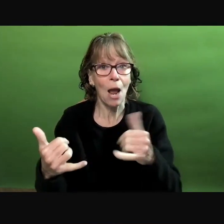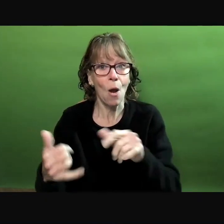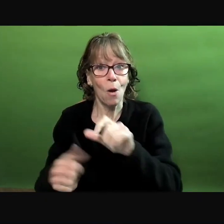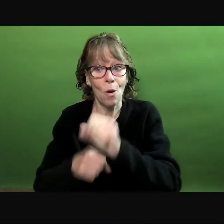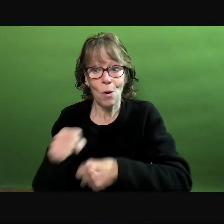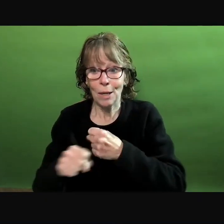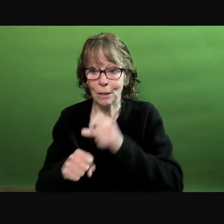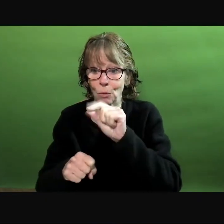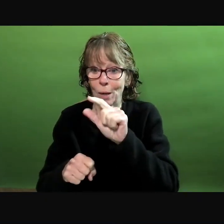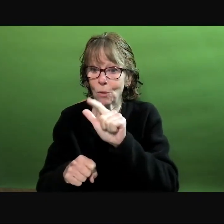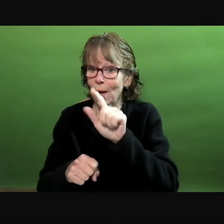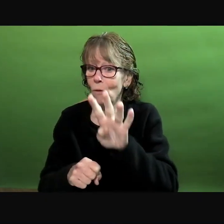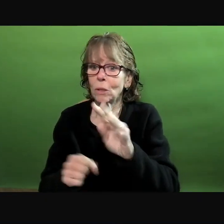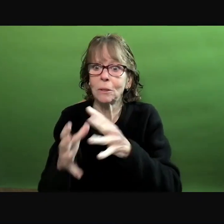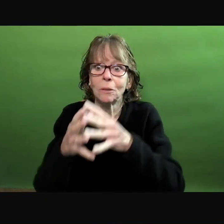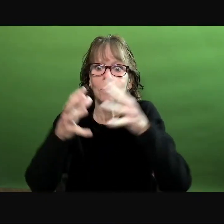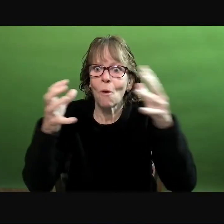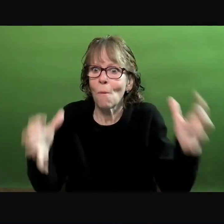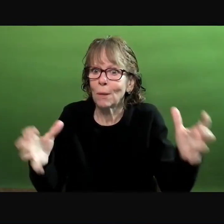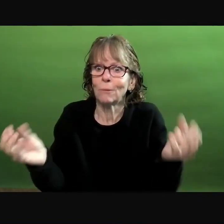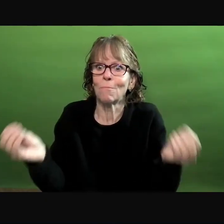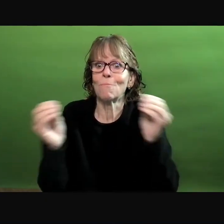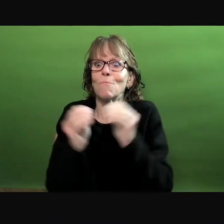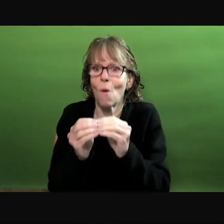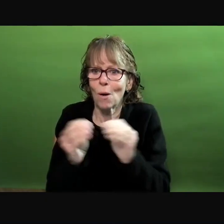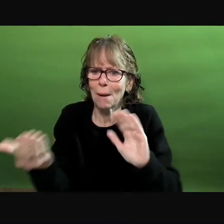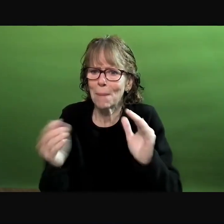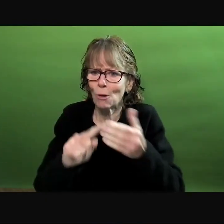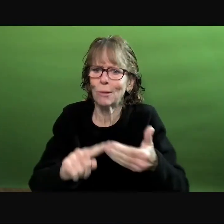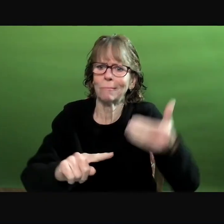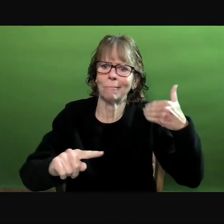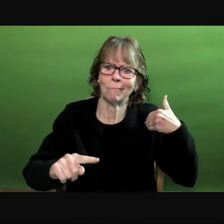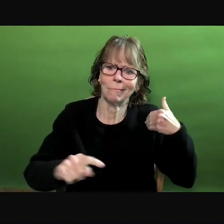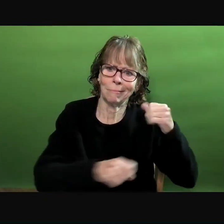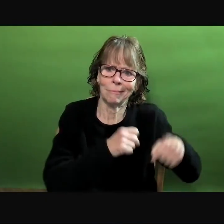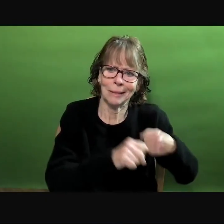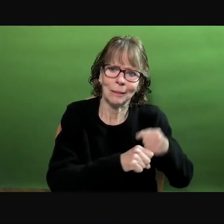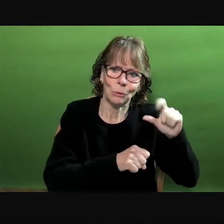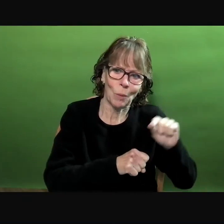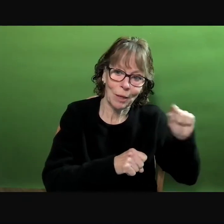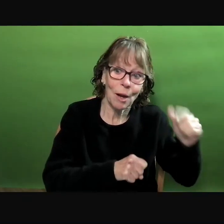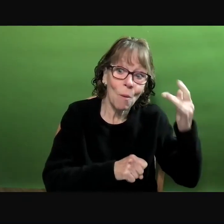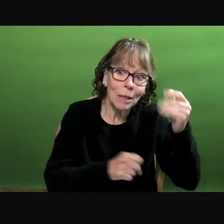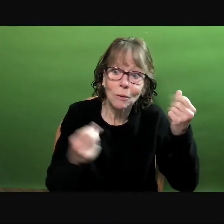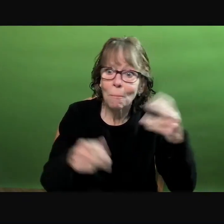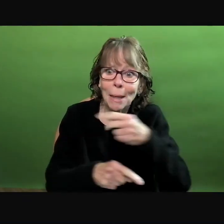2020 thanks to the tireless work of many of you presenting and tuning in today.